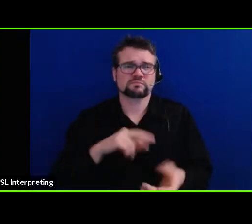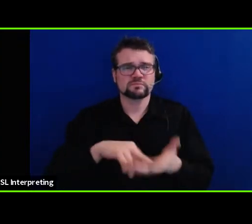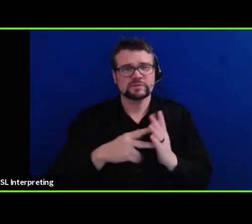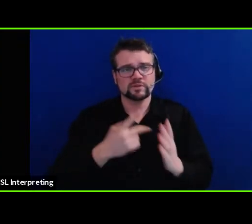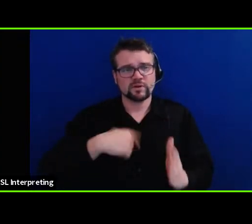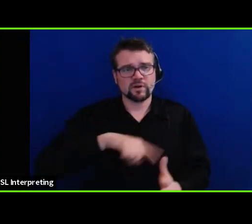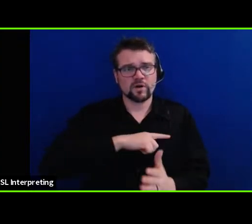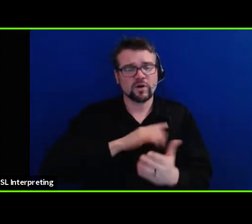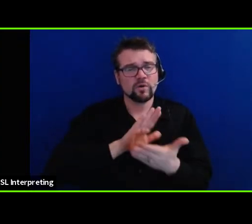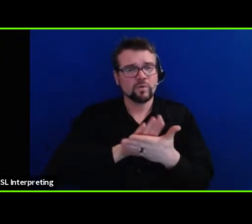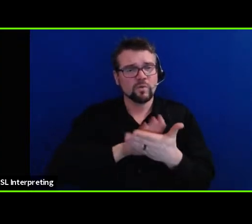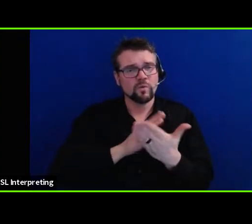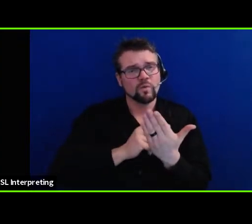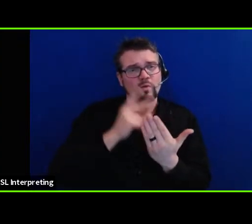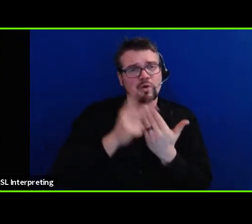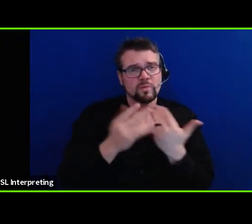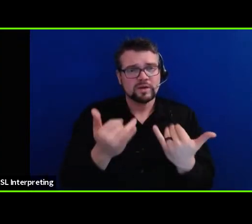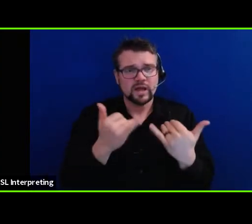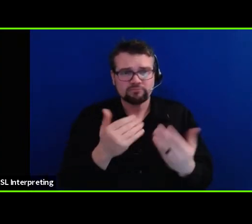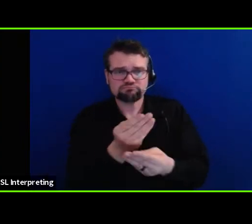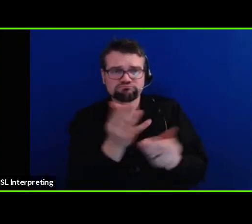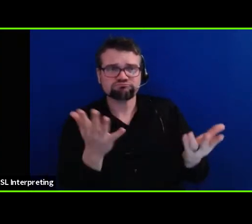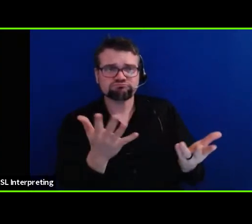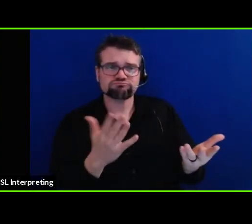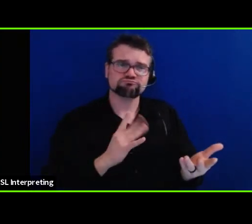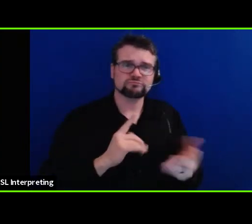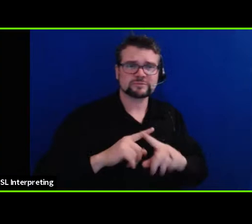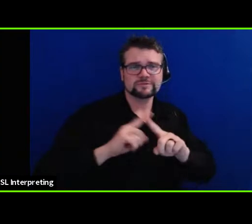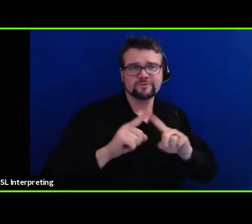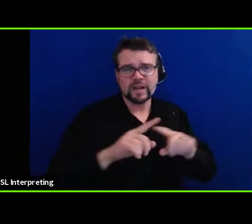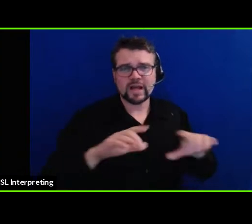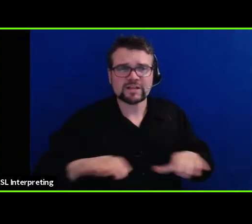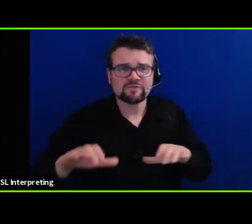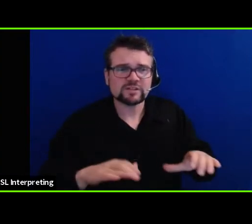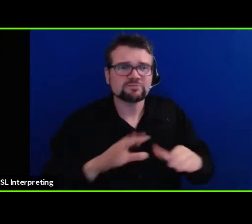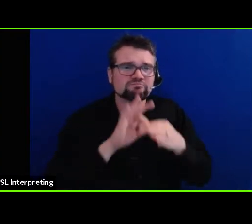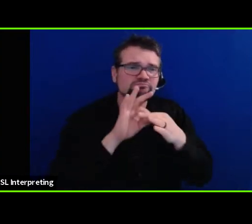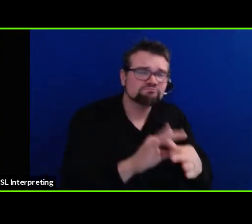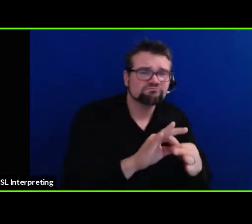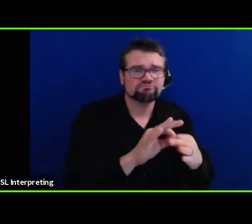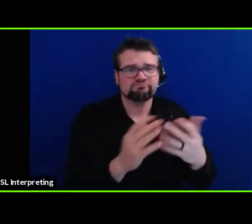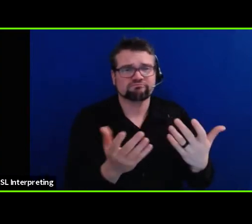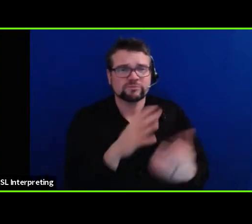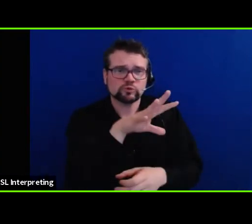RESOURCES AND INTERACTIVE ACTIVITIES ABOUT ACCESSIBILITY AND INCLUSION TO YOUTH ACROSS THE COUNTRY.